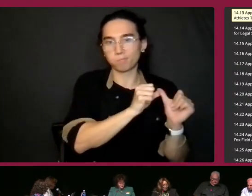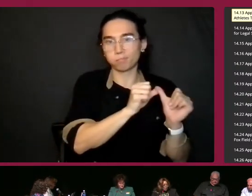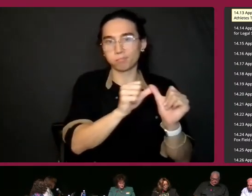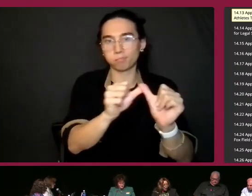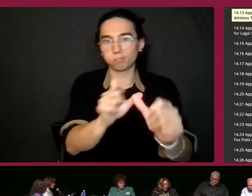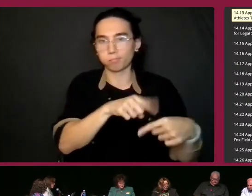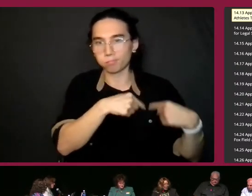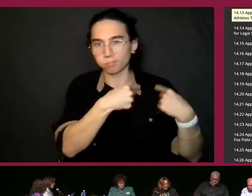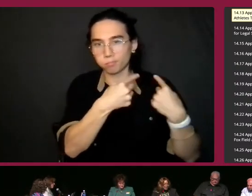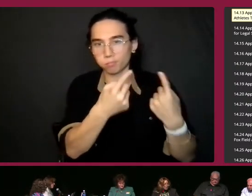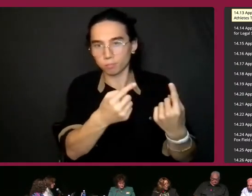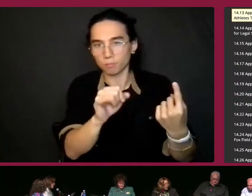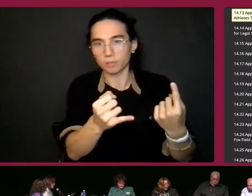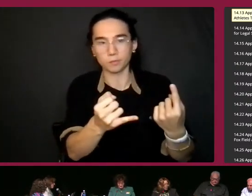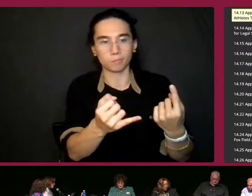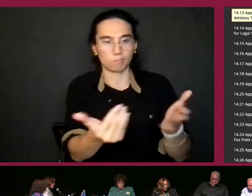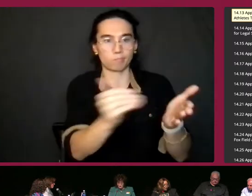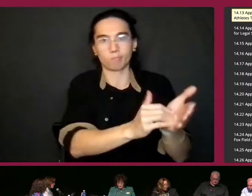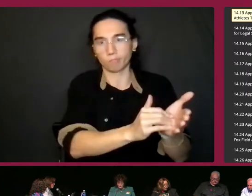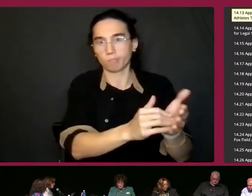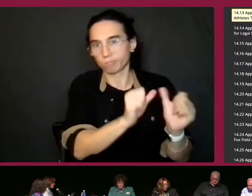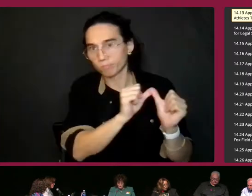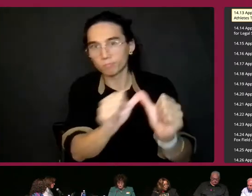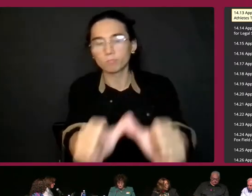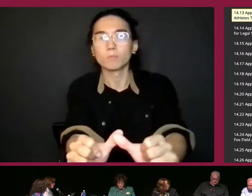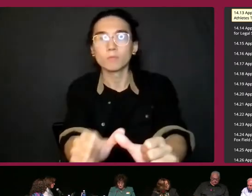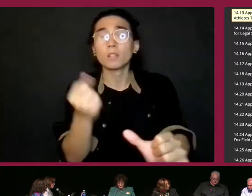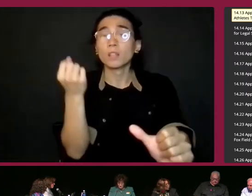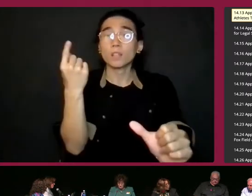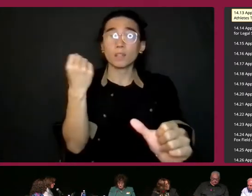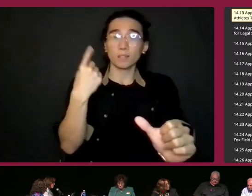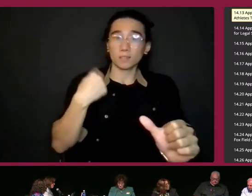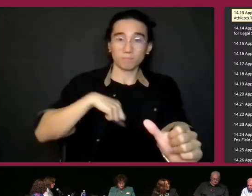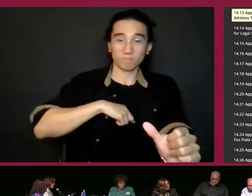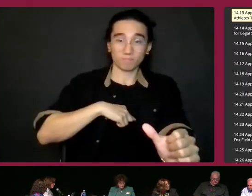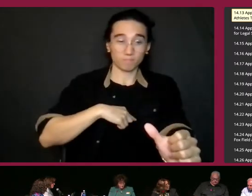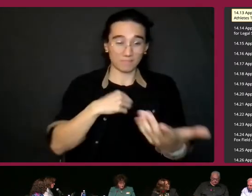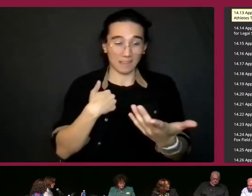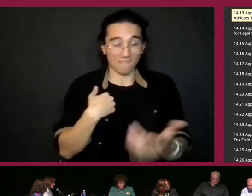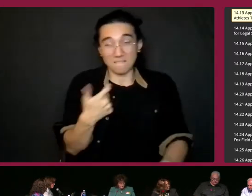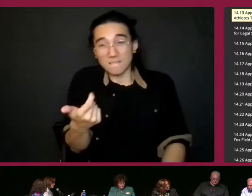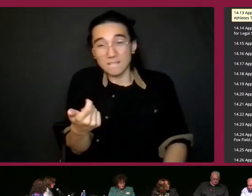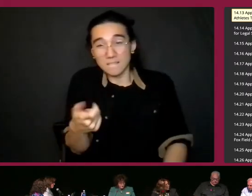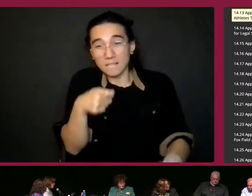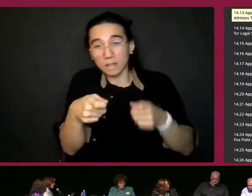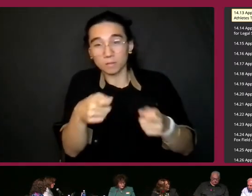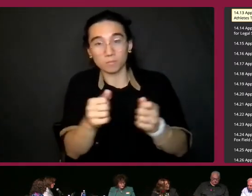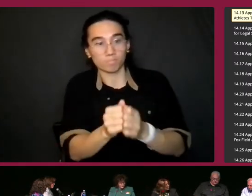but the reality is we have very little control over the amount of medical staff here in the AV.